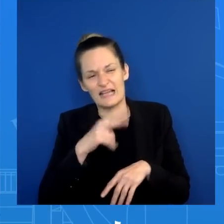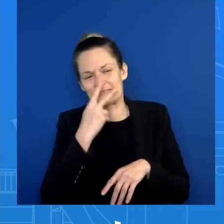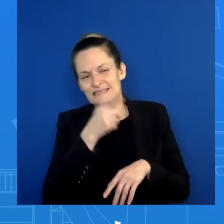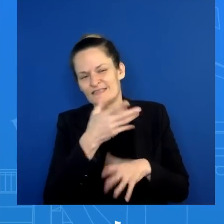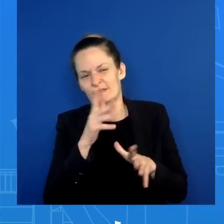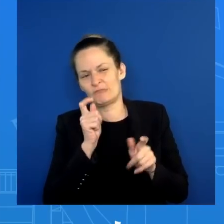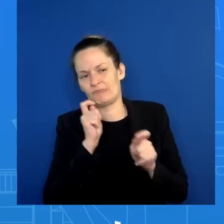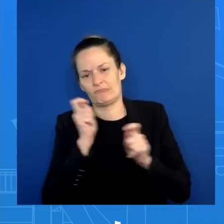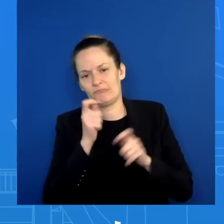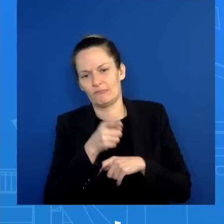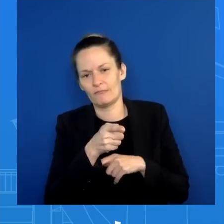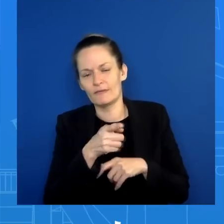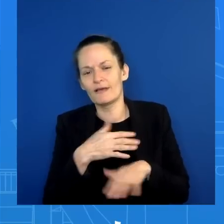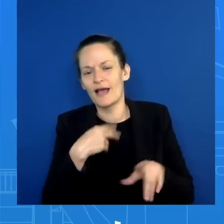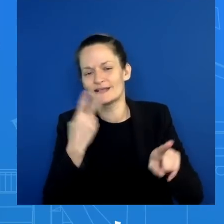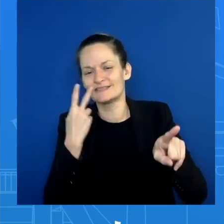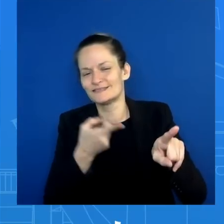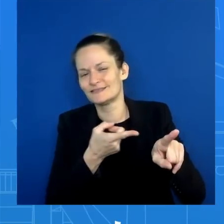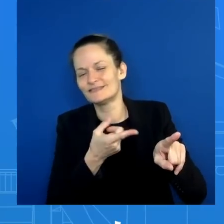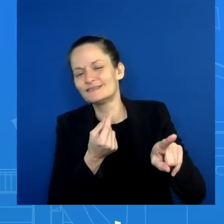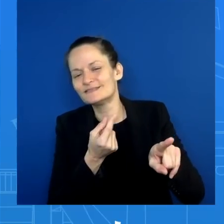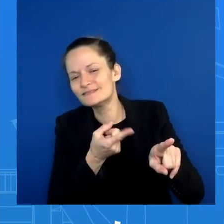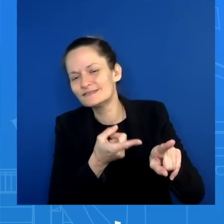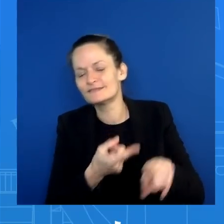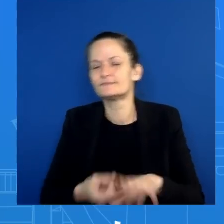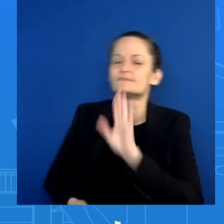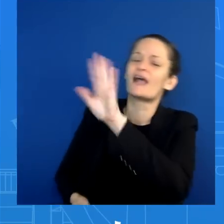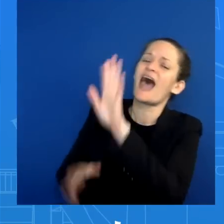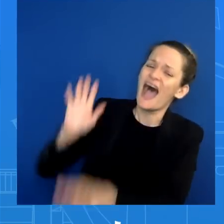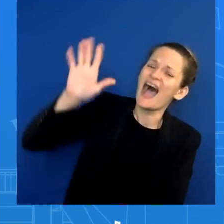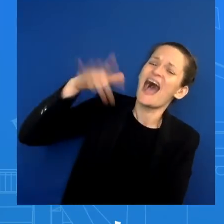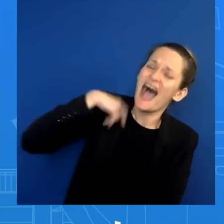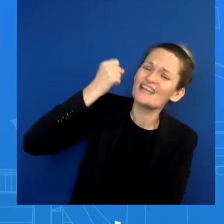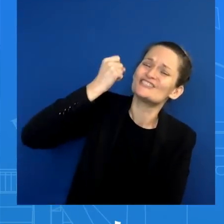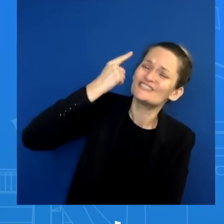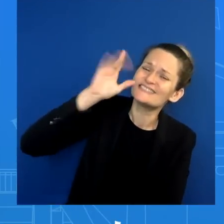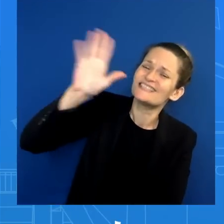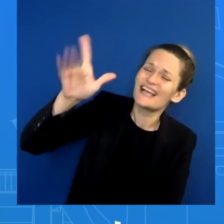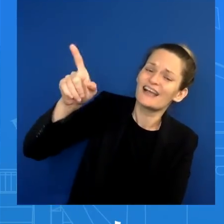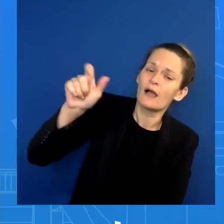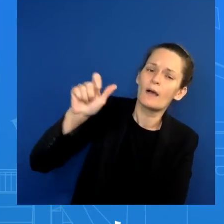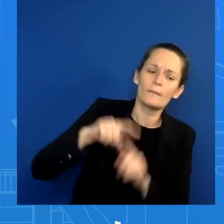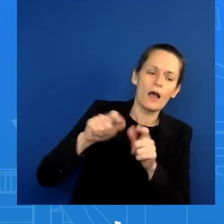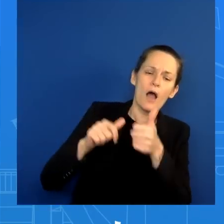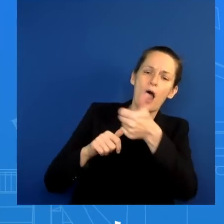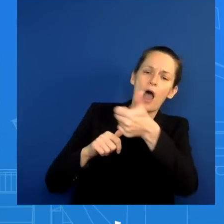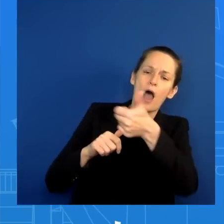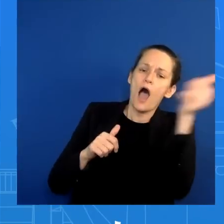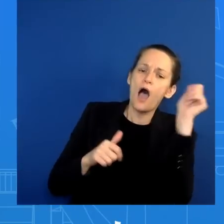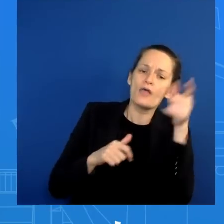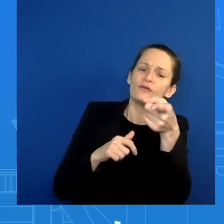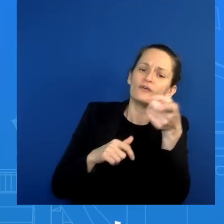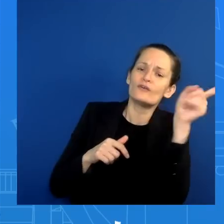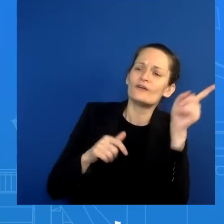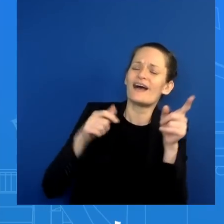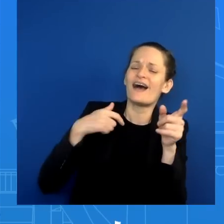previous fiscally responsible ratios that maybe will give you more wiggle room to be right. Ms. Jean-Pierre: Gives us. No, no, no, no, no, no.